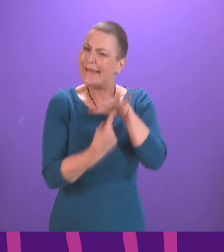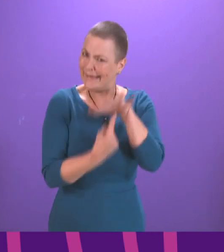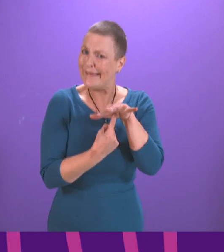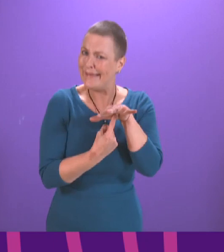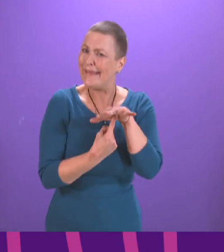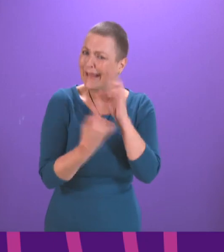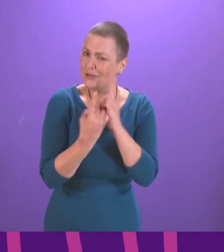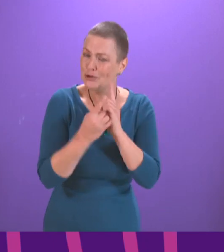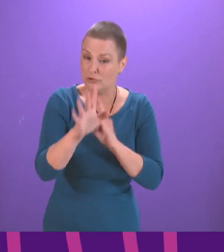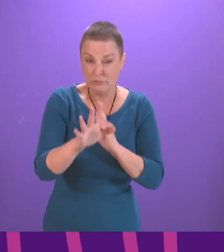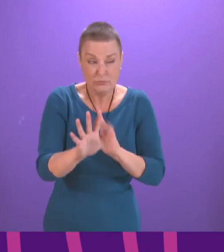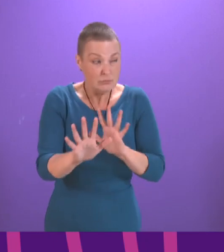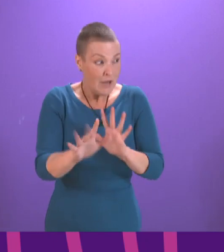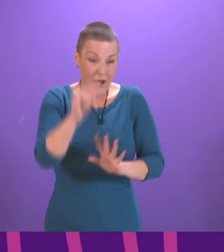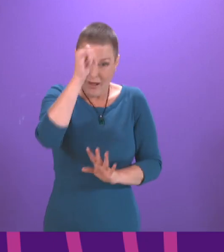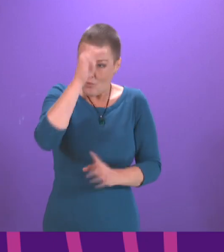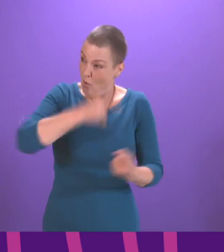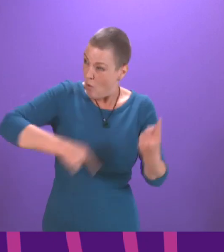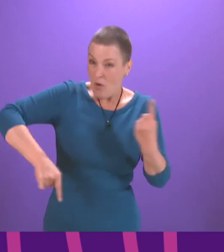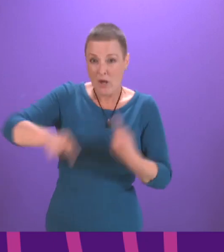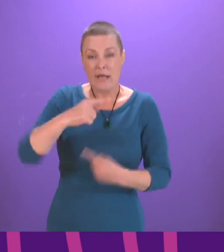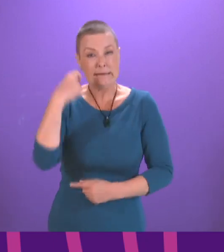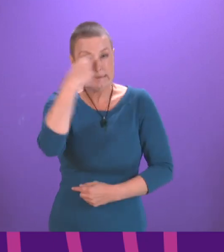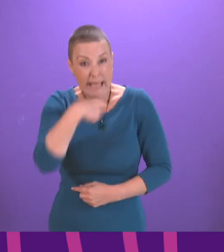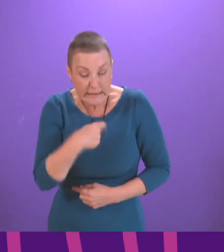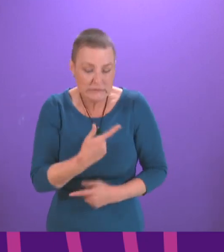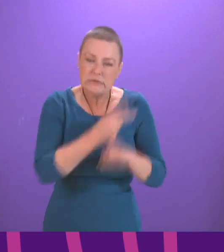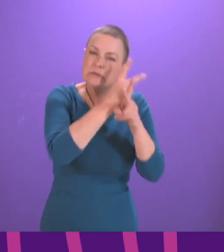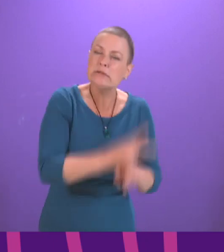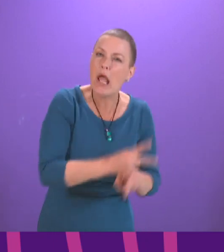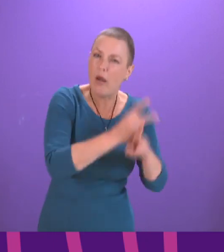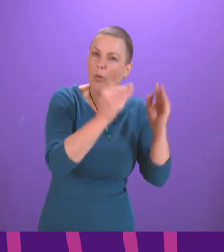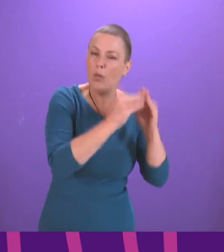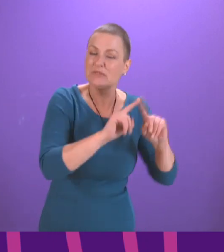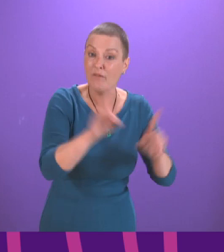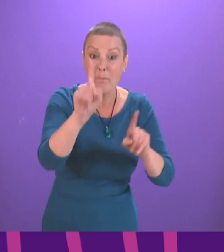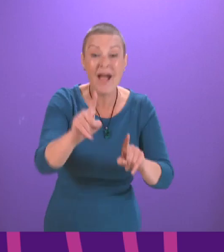we have a much wider approach to testing in care homes, is that the absence or even the